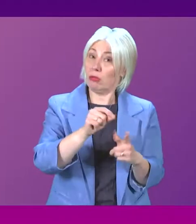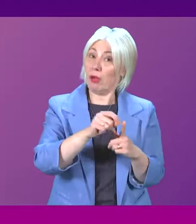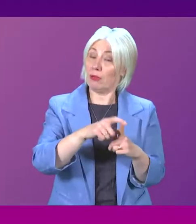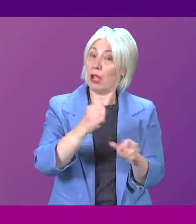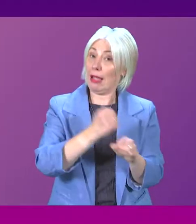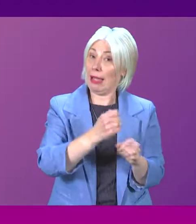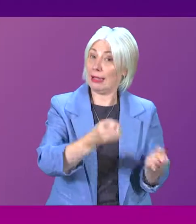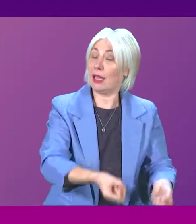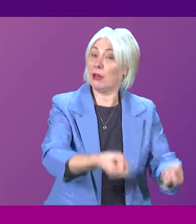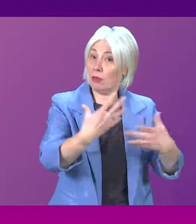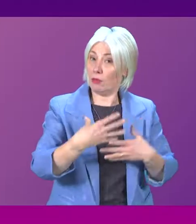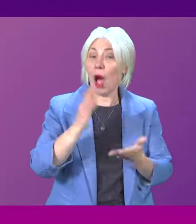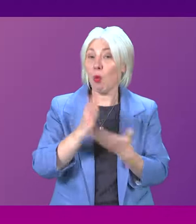has fairly put on the record today.